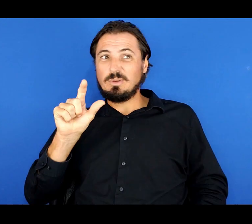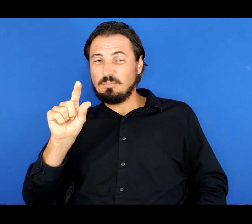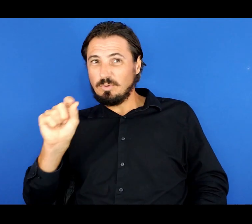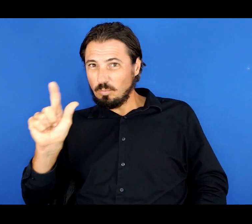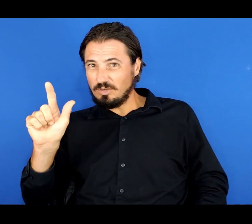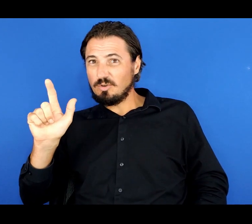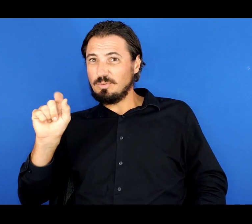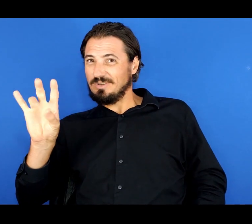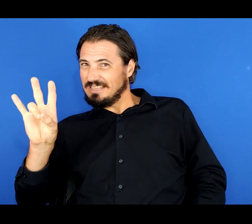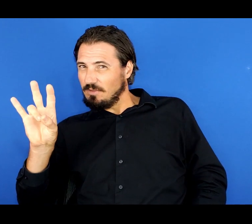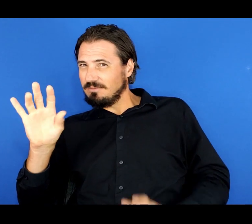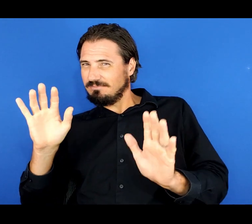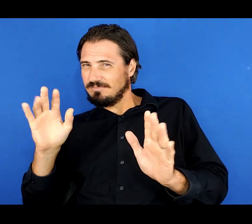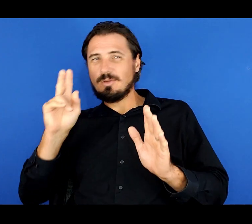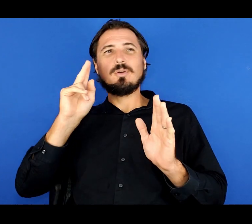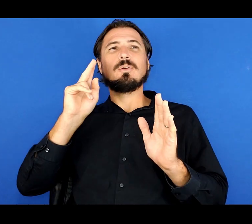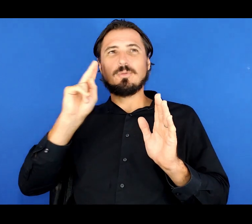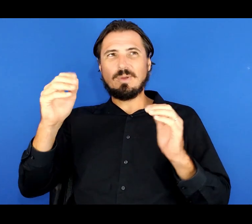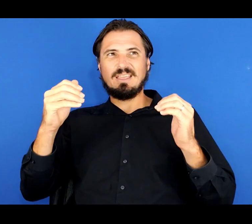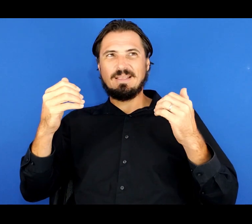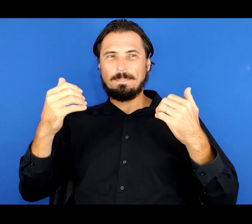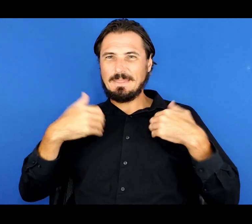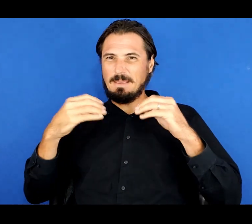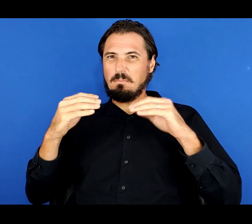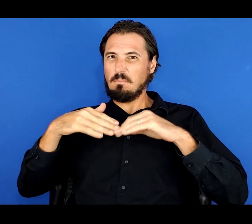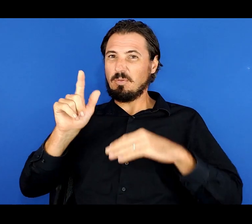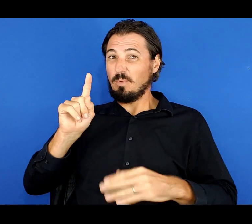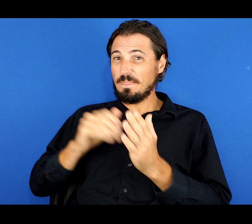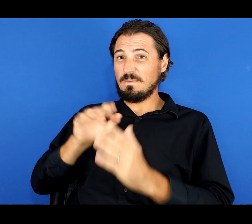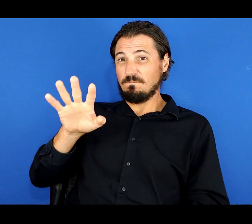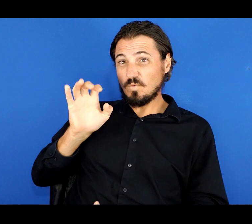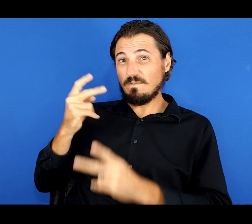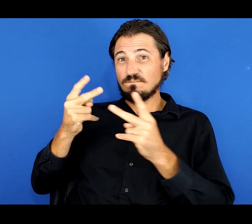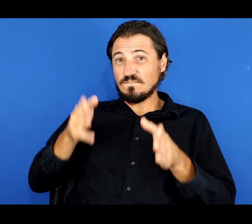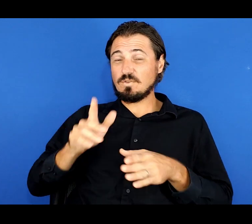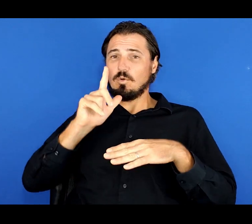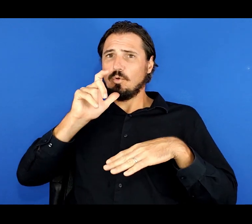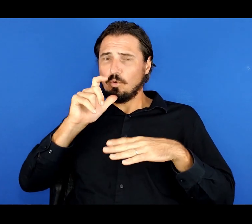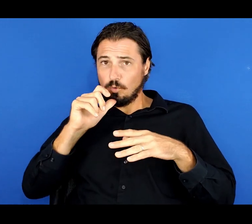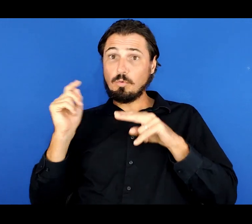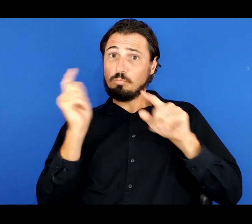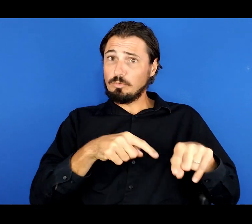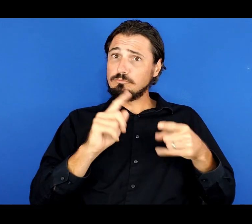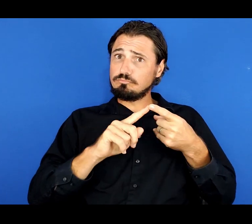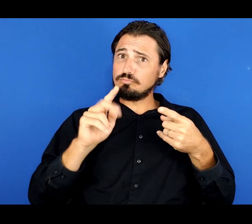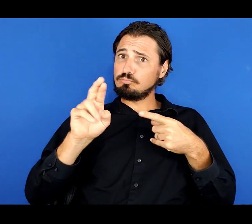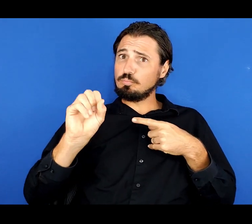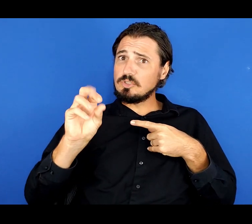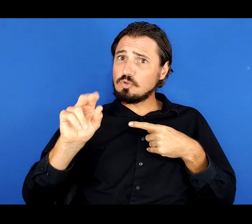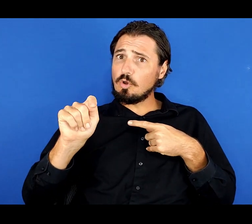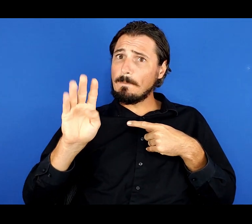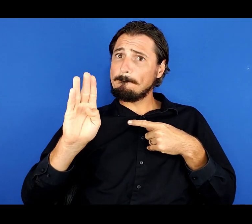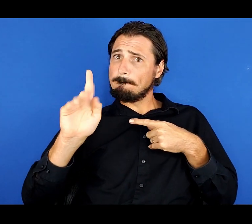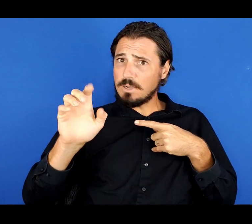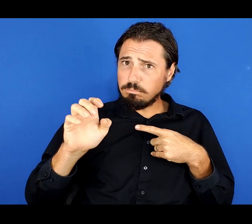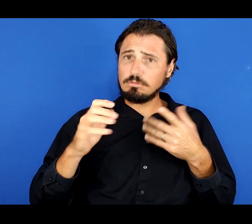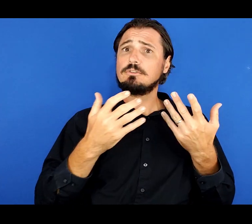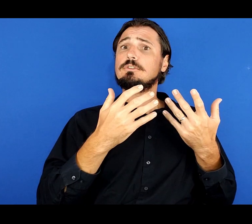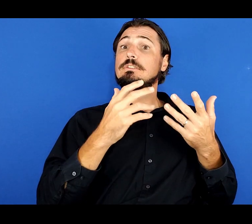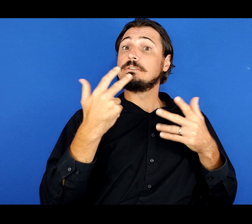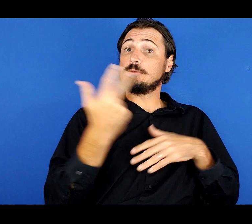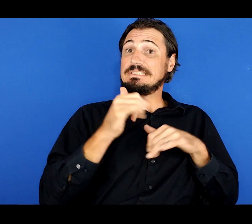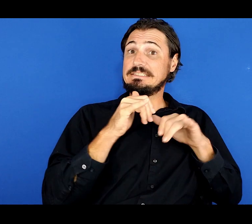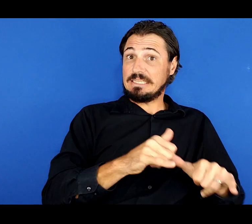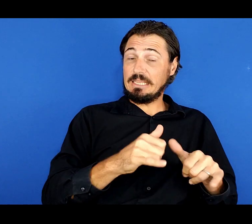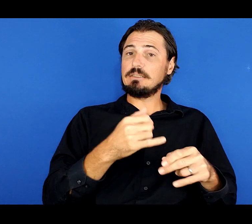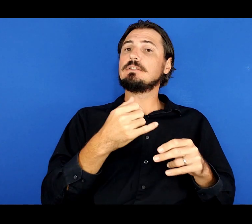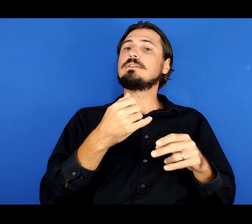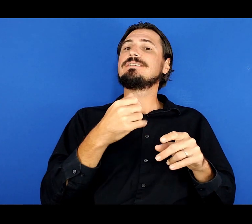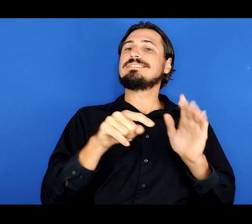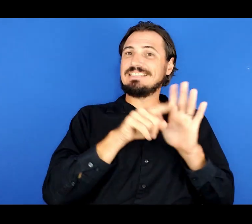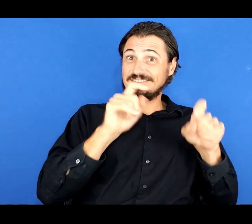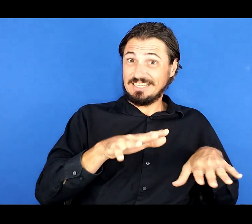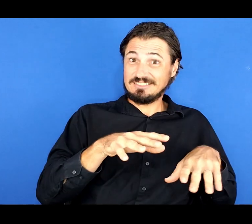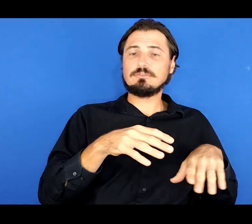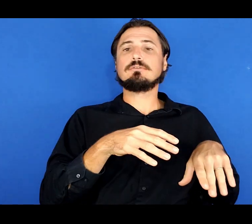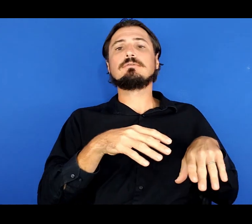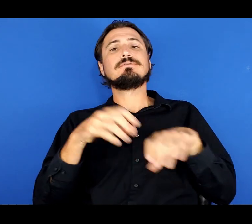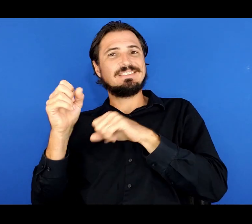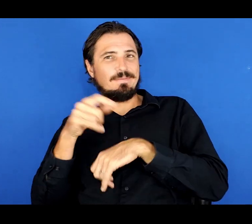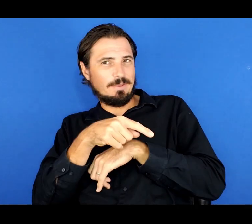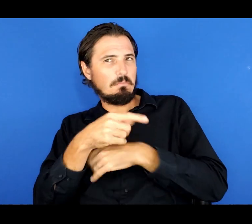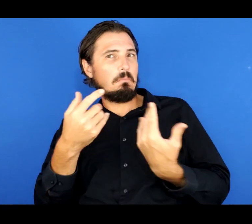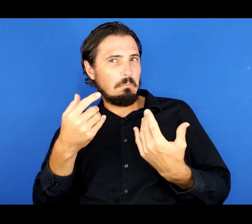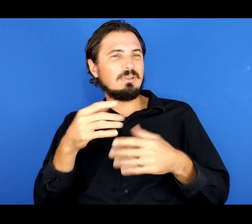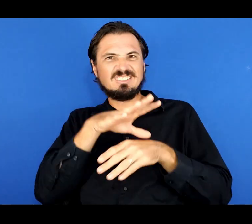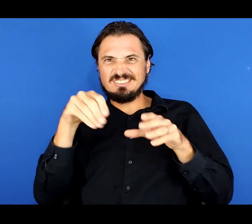Kaua‘i had more than 1,400 visitors graduate out of the Enhanced Movement Quarantine or Resort program since January 5. This includes Timbers, Kukuiula, Marriott Kaua‘i Beach Resort,